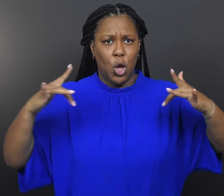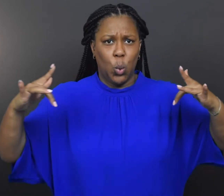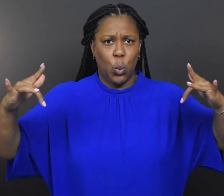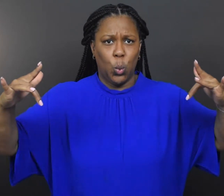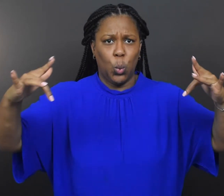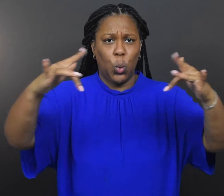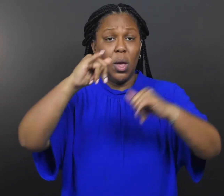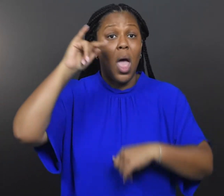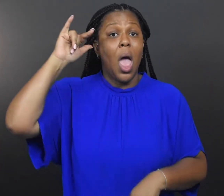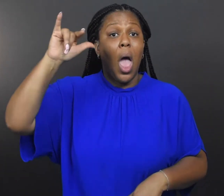The airports were empty.